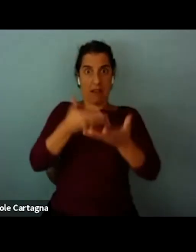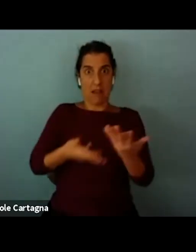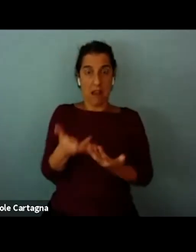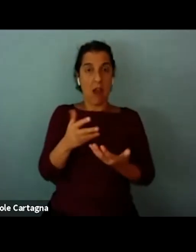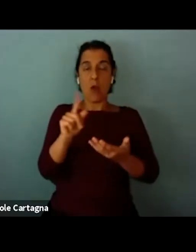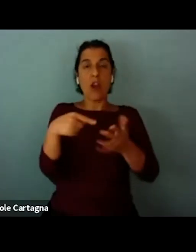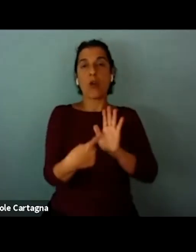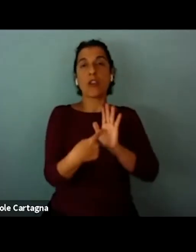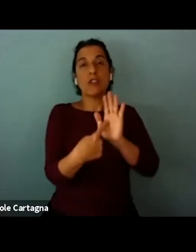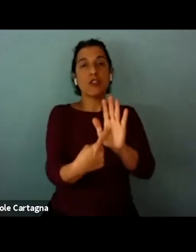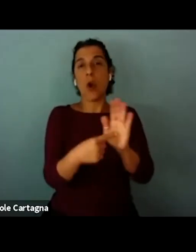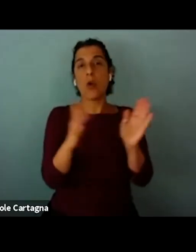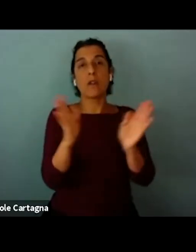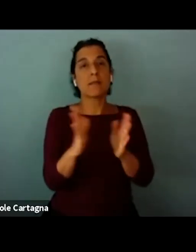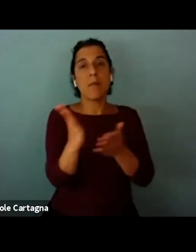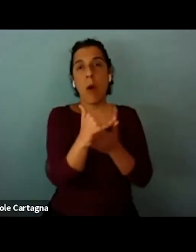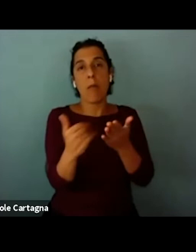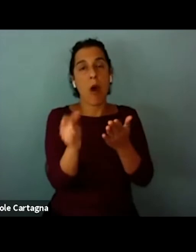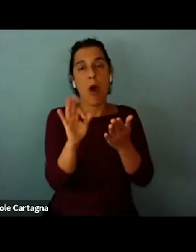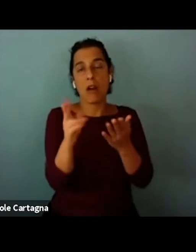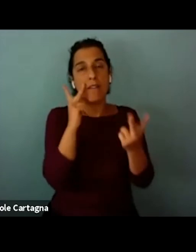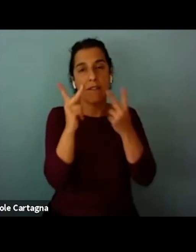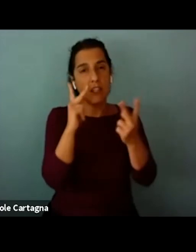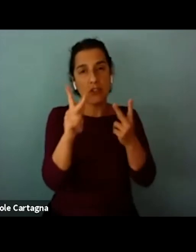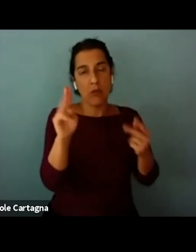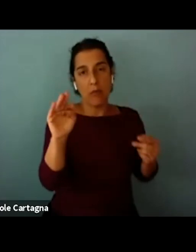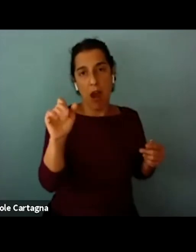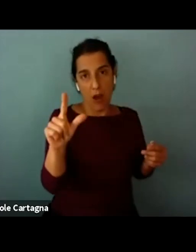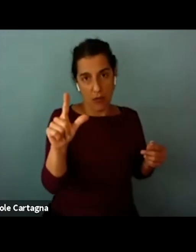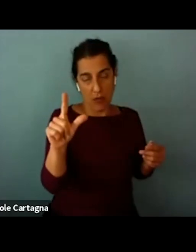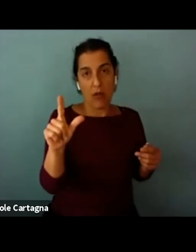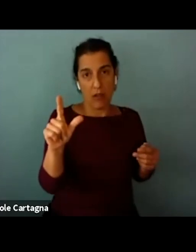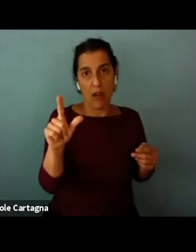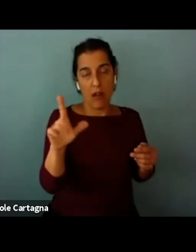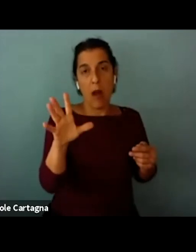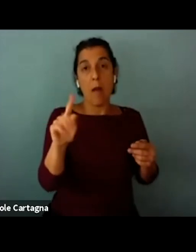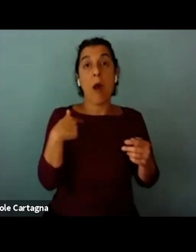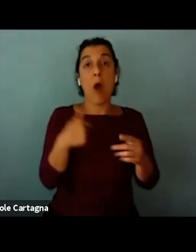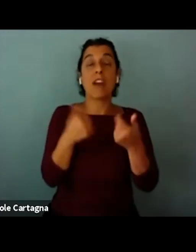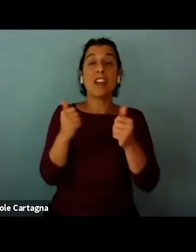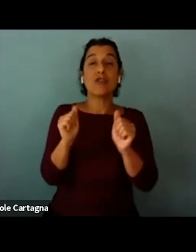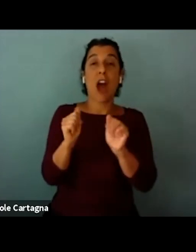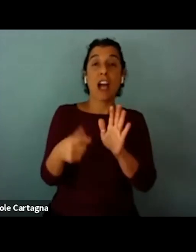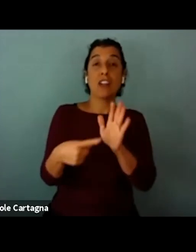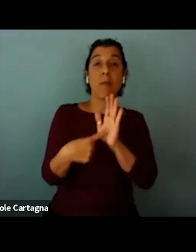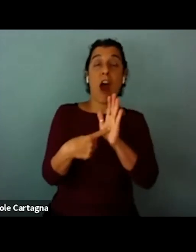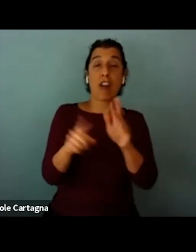small part of the visual model but we we try to model the different factors which drive